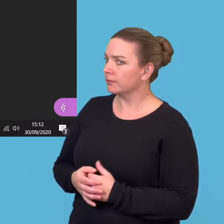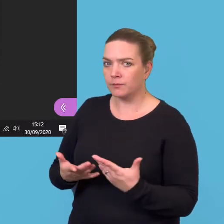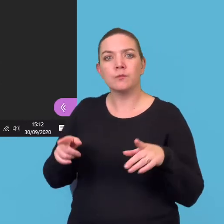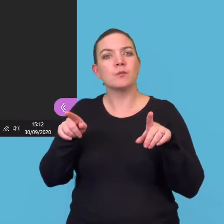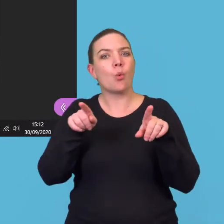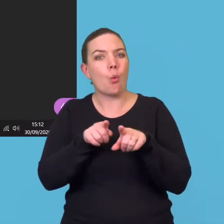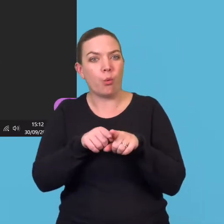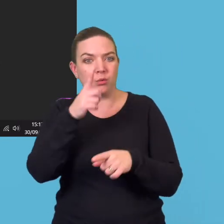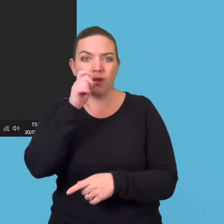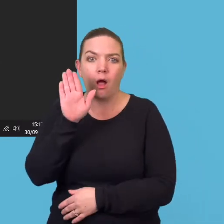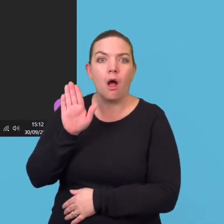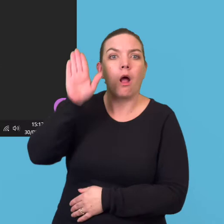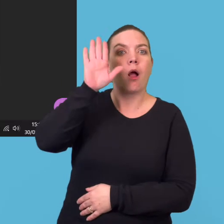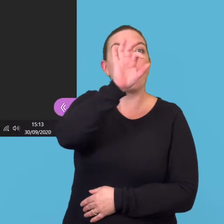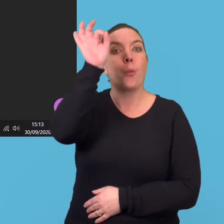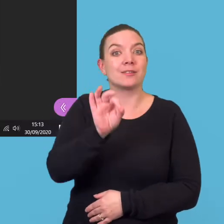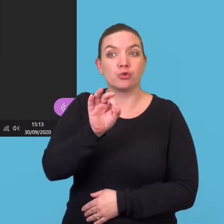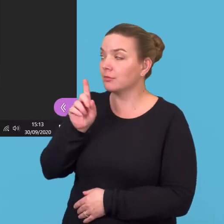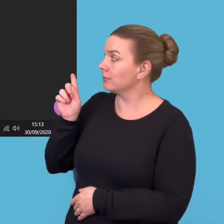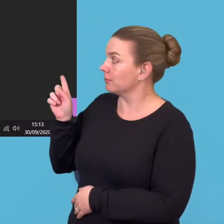And finally, you can raise your hand to ask any questions here.